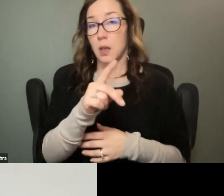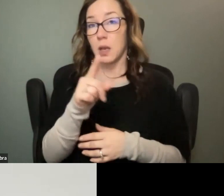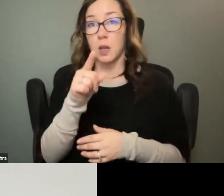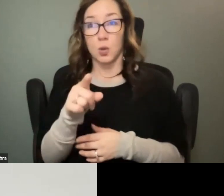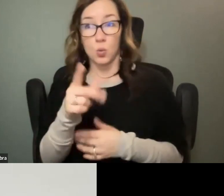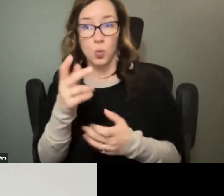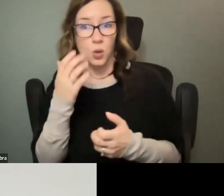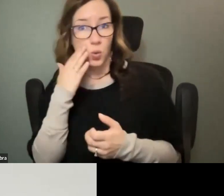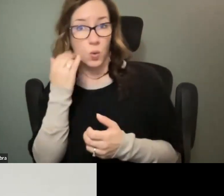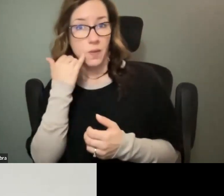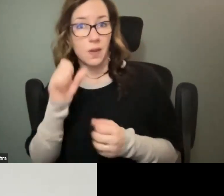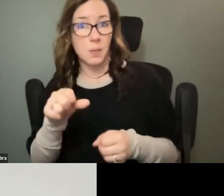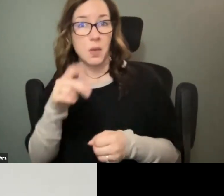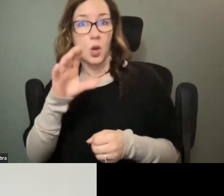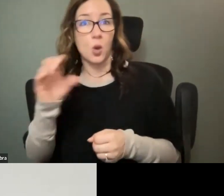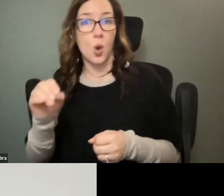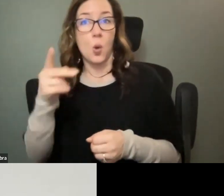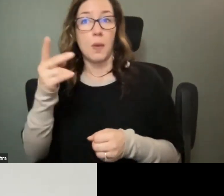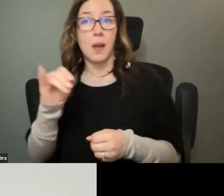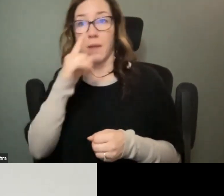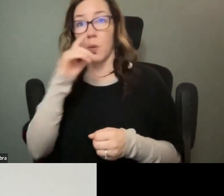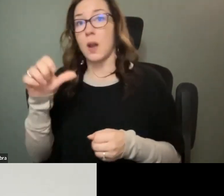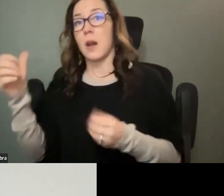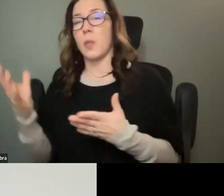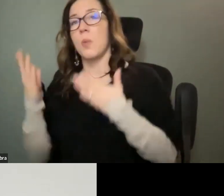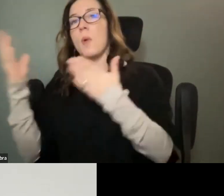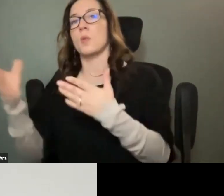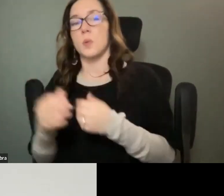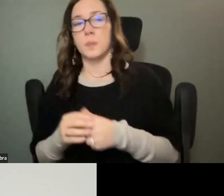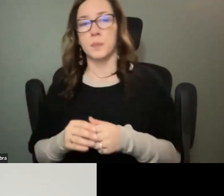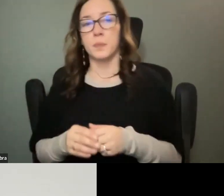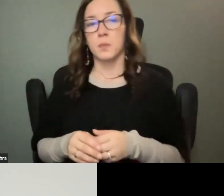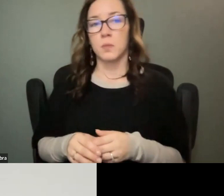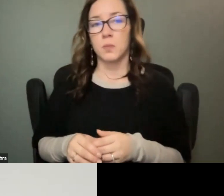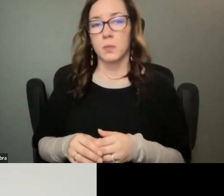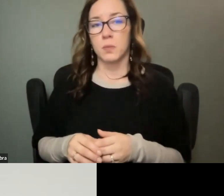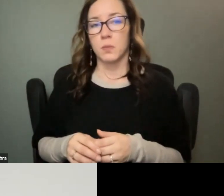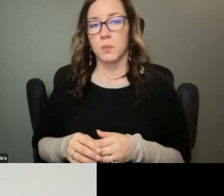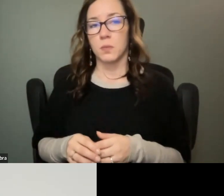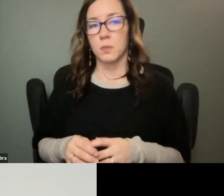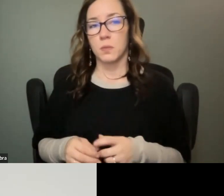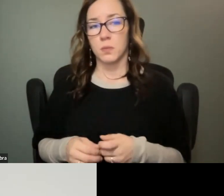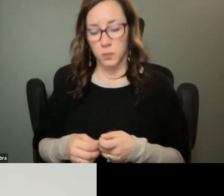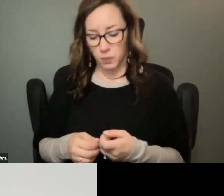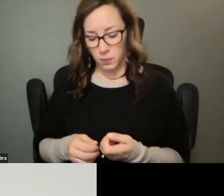you can be a co-pi on another proposal right yep so